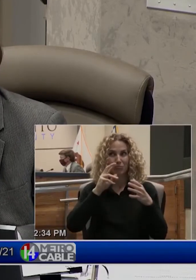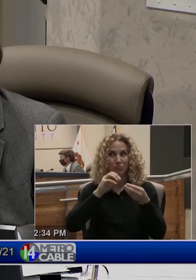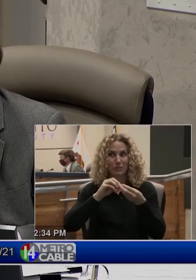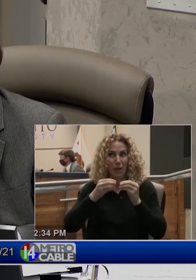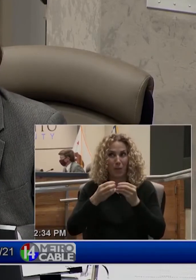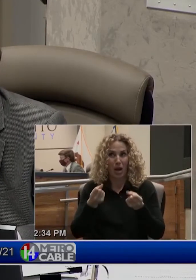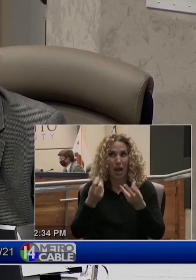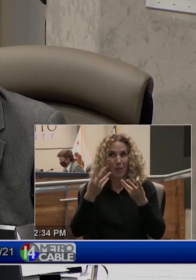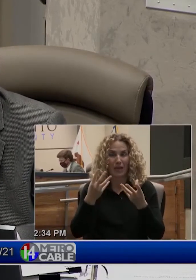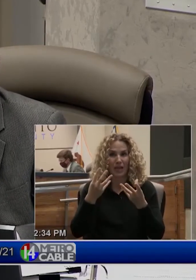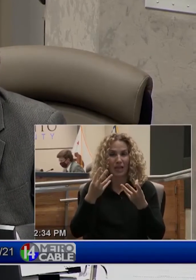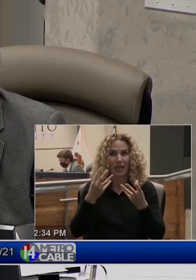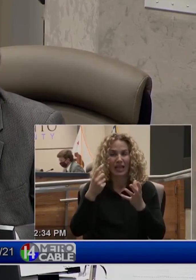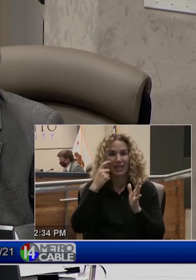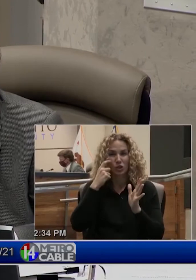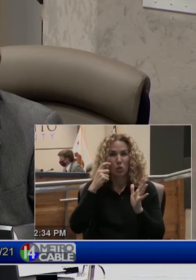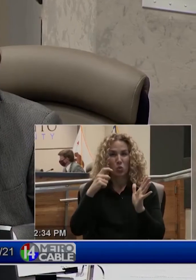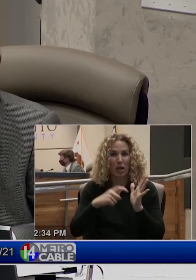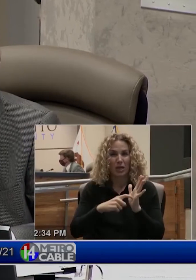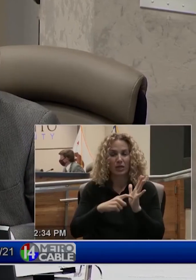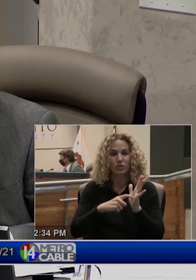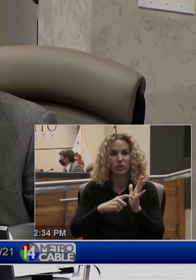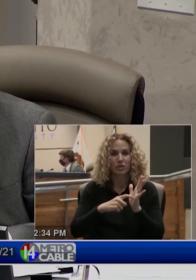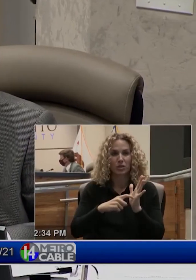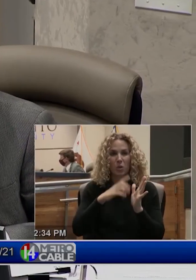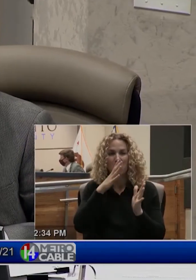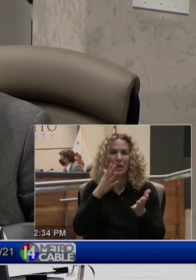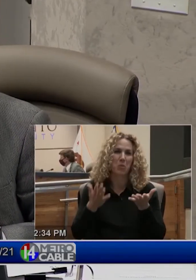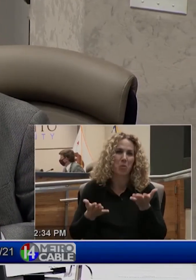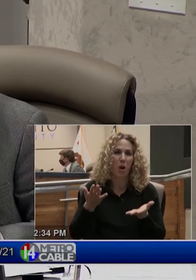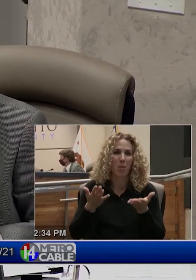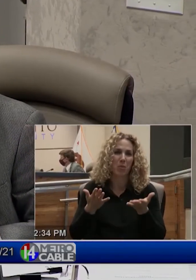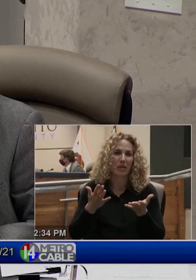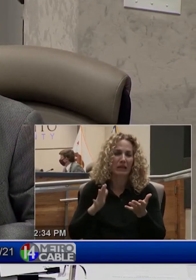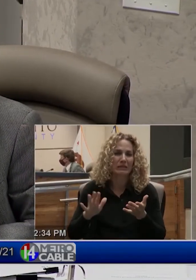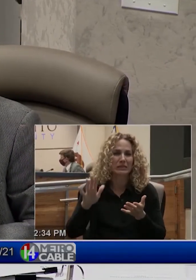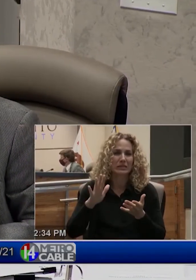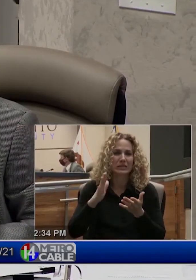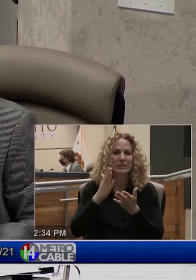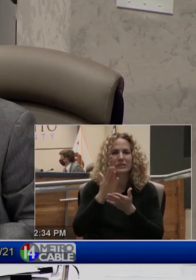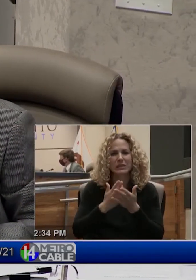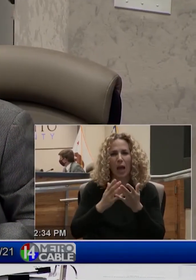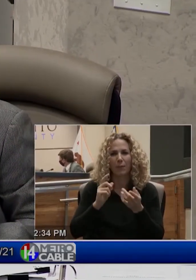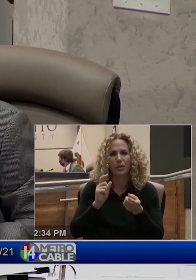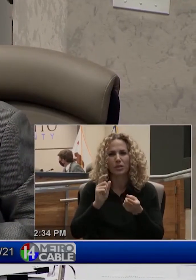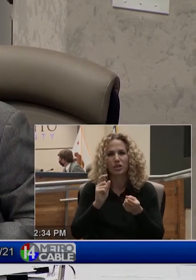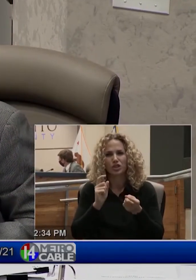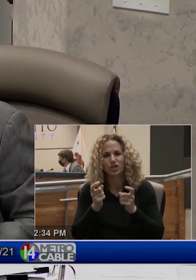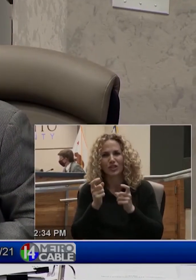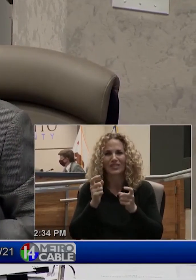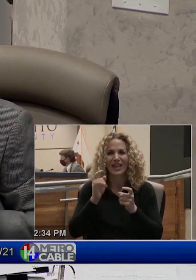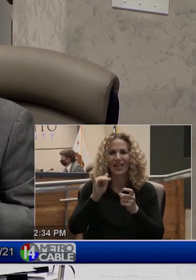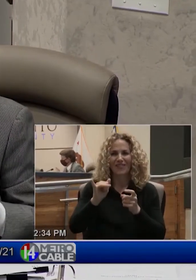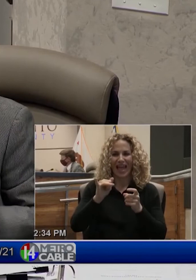ESTIMATED NUMBERS WE HAVE IS A RECOGNITION THERE IS GOING TO BE RECOGNITION THERE IS GOING TO BE SOME SHIFTING OF POPULATION FROM SOME SHIFTING OF POPULATION FROM DISTRICT FIVE AS IT RELATES TO DISTRICT FIVE AS IT RELATES TO REDISTRICTING.